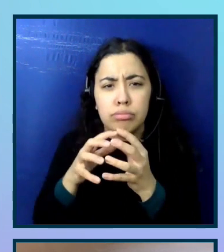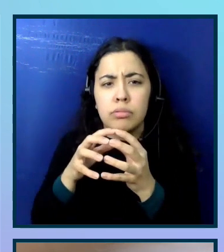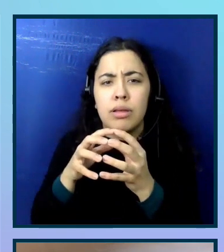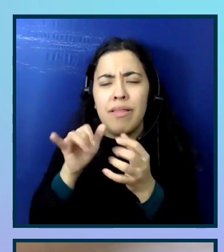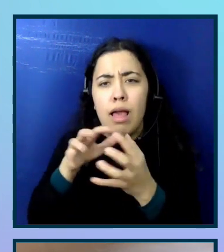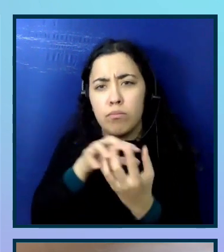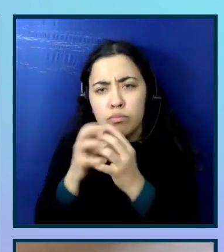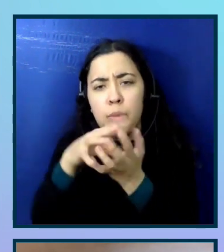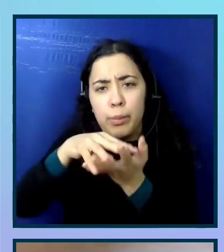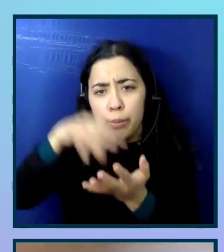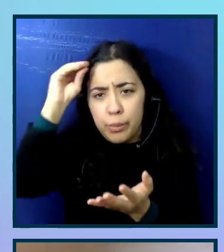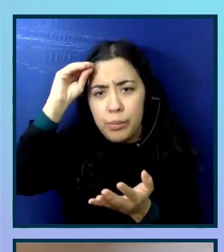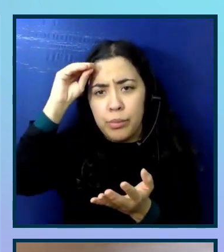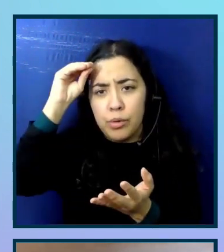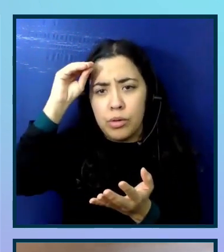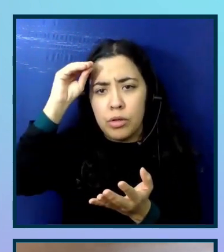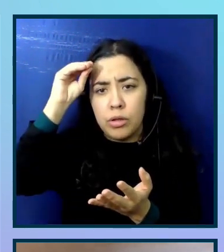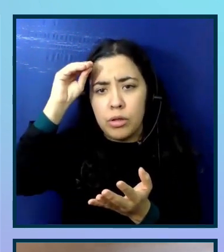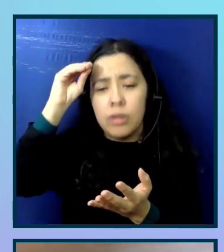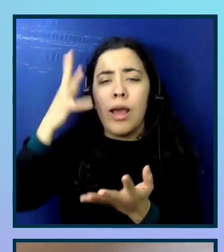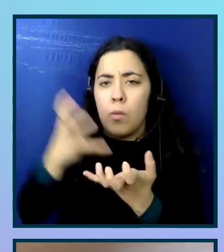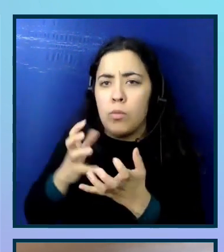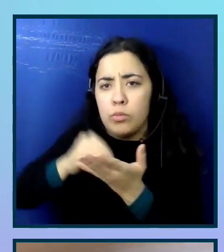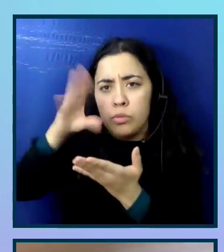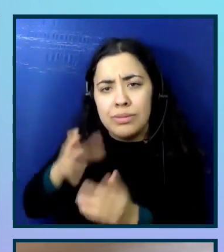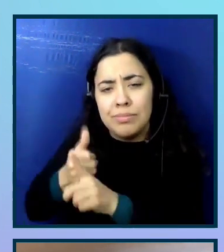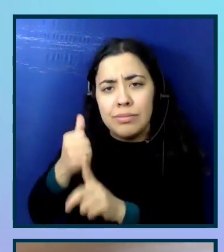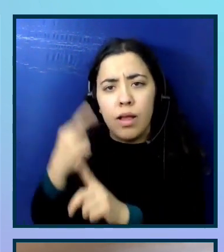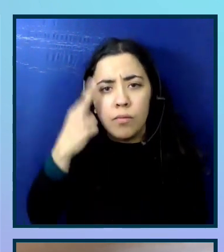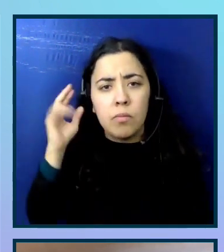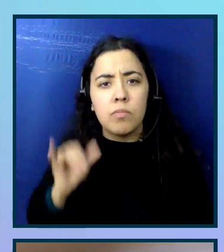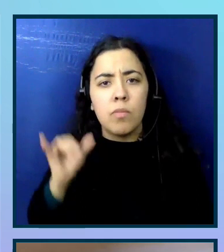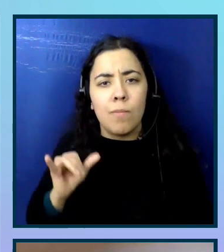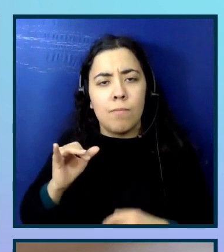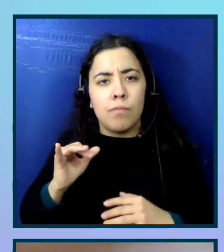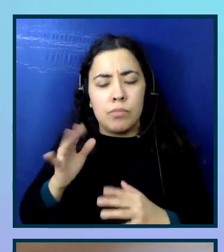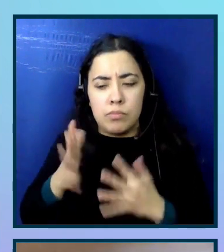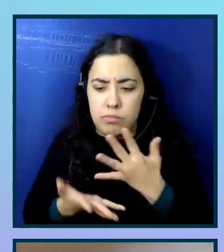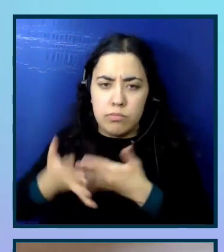is another pathway for students to realize the labels that we put in front of people